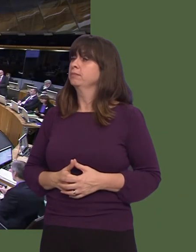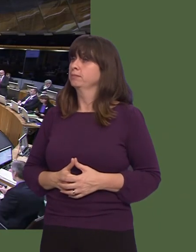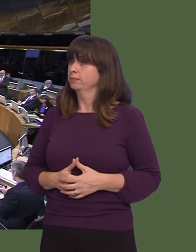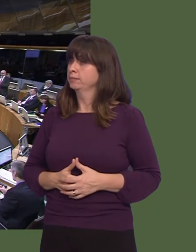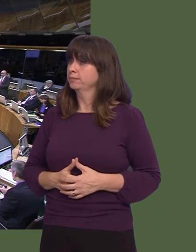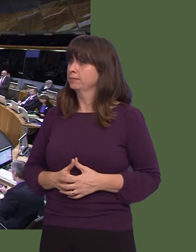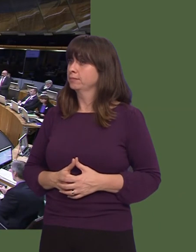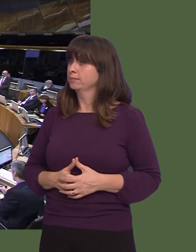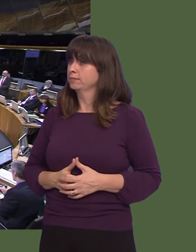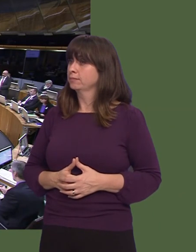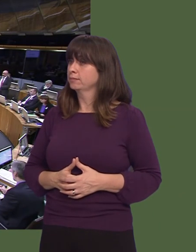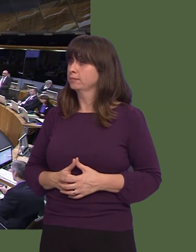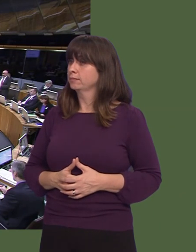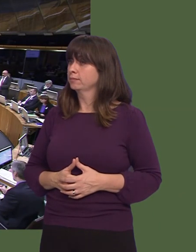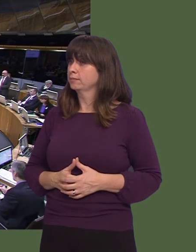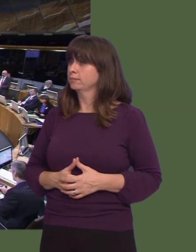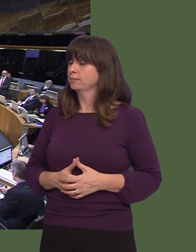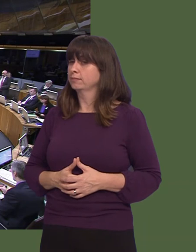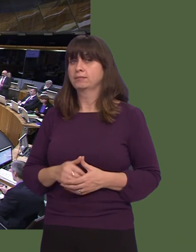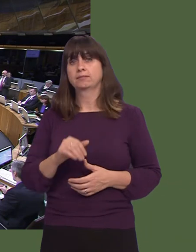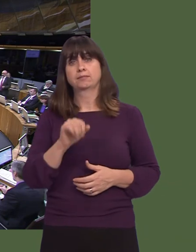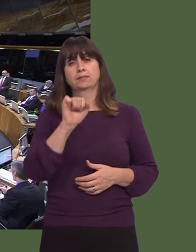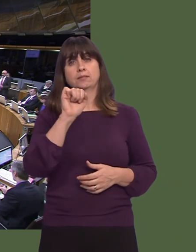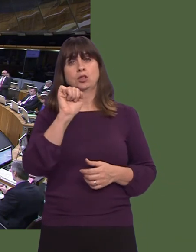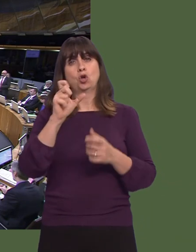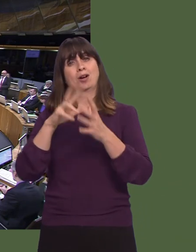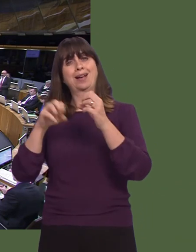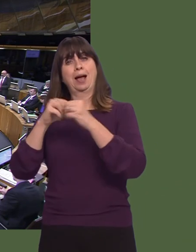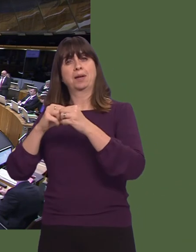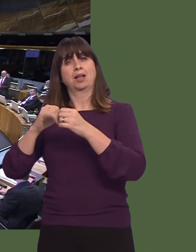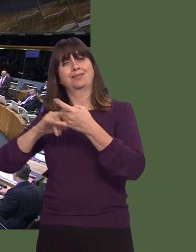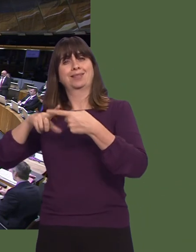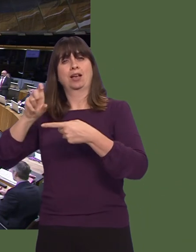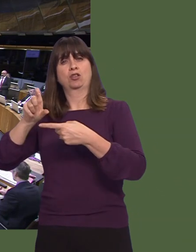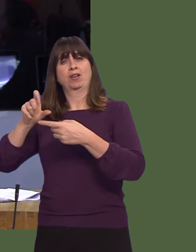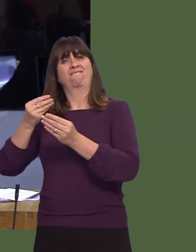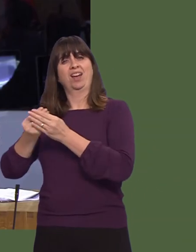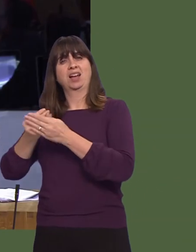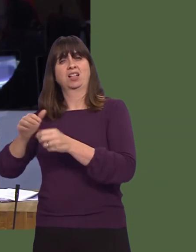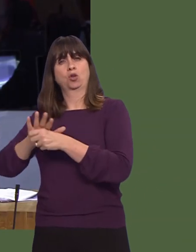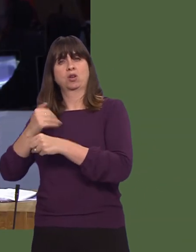eich Ysgrifennydd Cabinet chi dros gyllid a llywodraeth leol wrth y Pwyllgor Materion